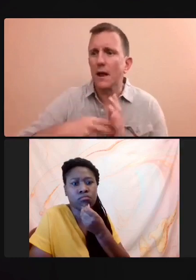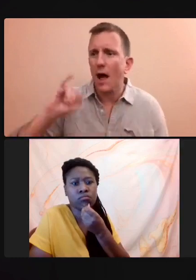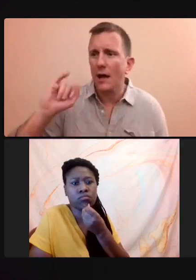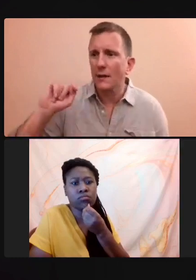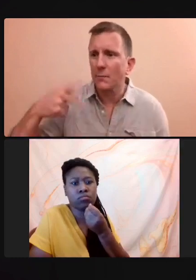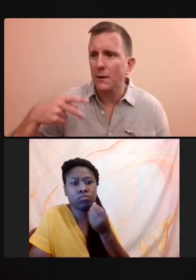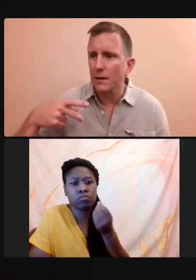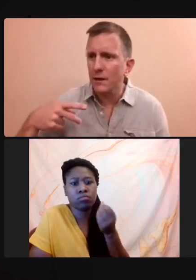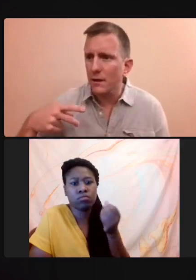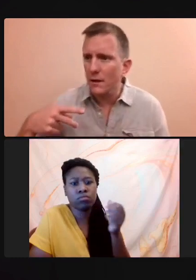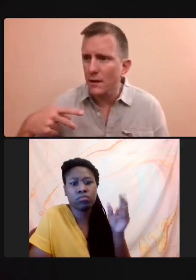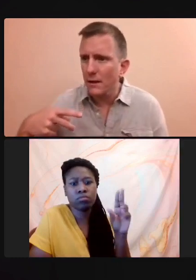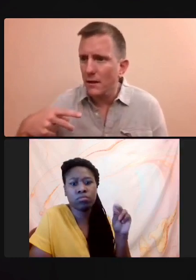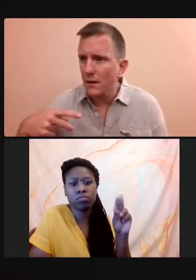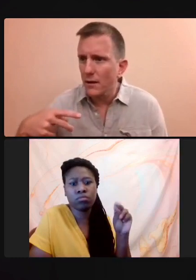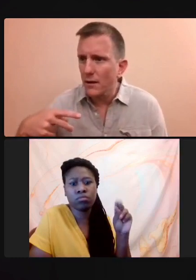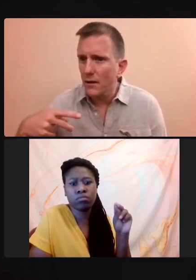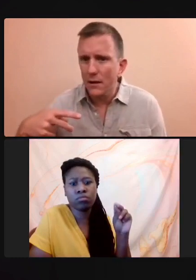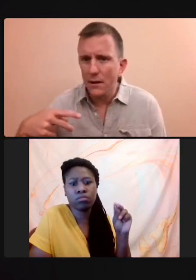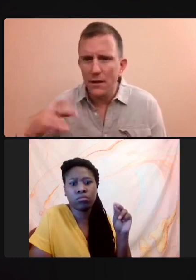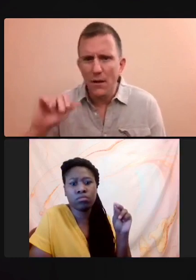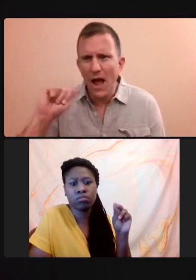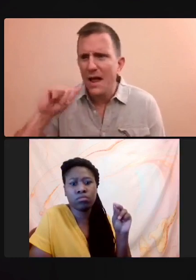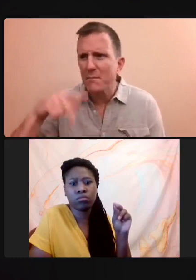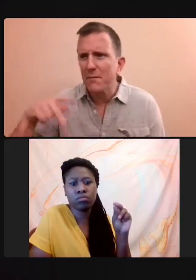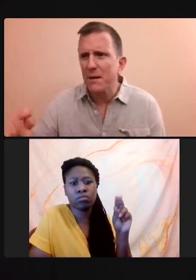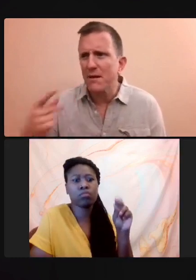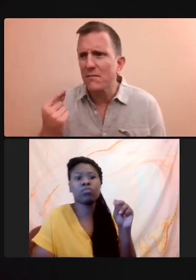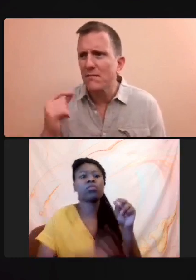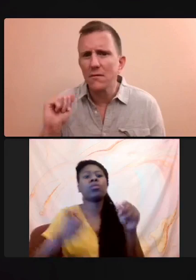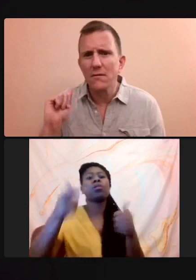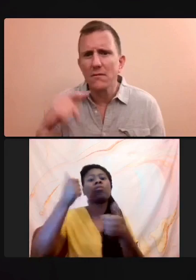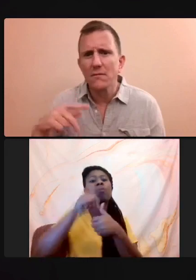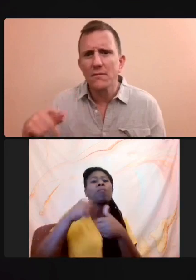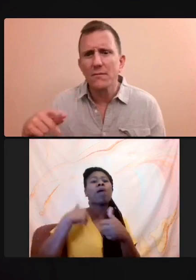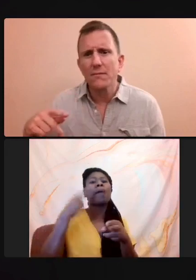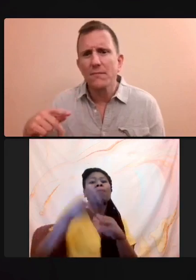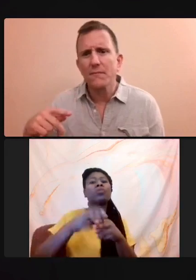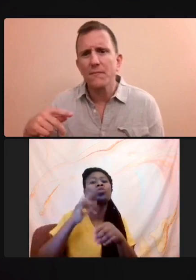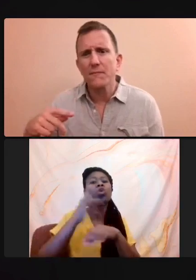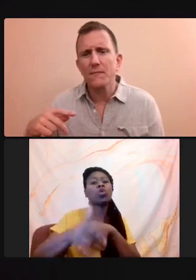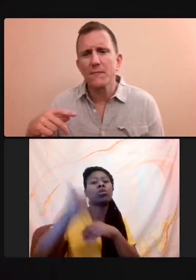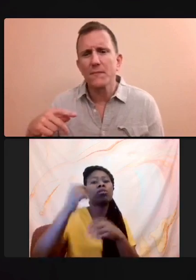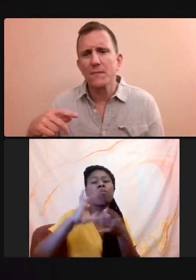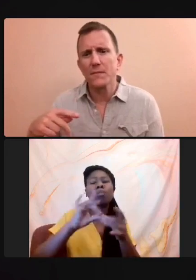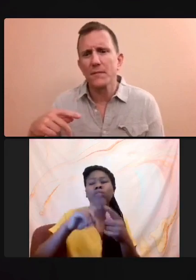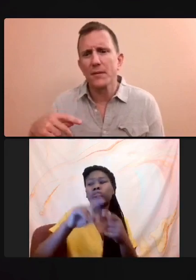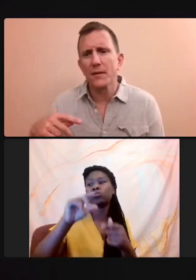Deanna's mind about mentoring and voicing deaf people absolutely can mentor interpreters on voicing.